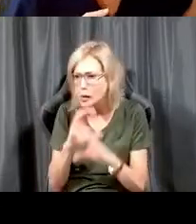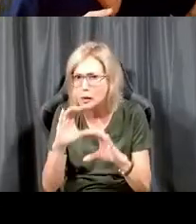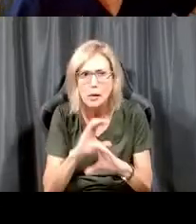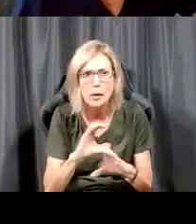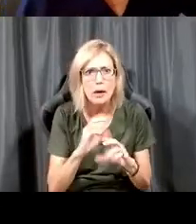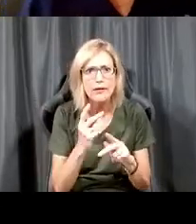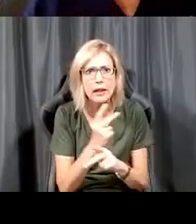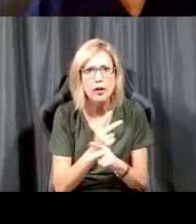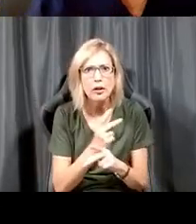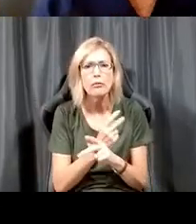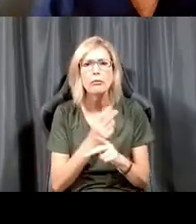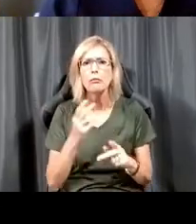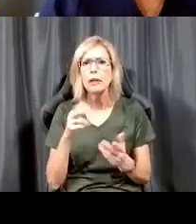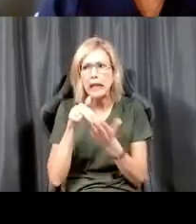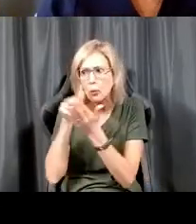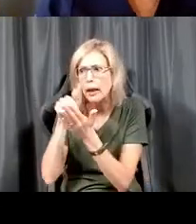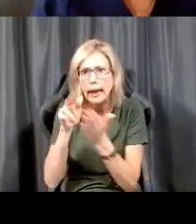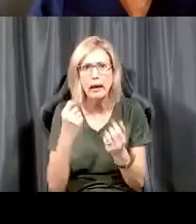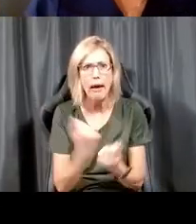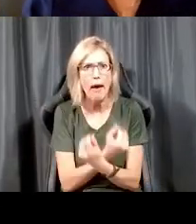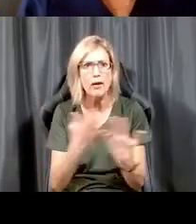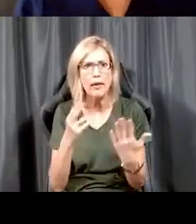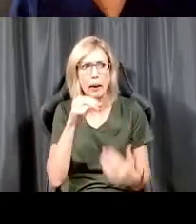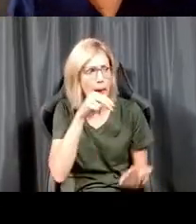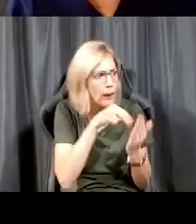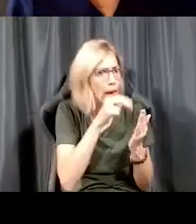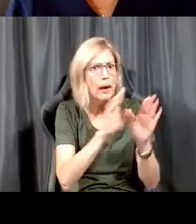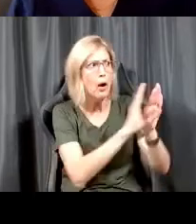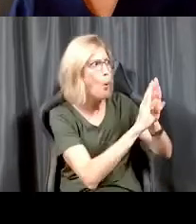licking everything with his tongue. The walls, the chairs